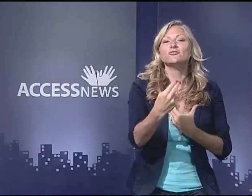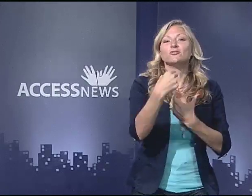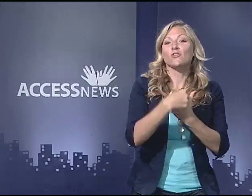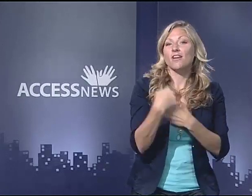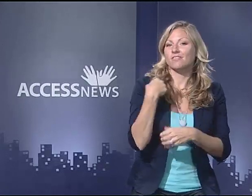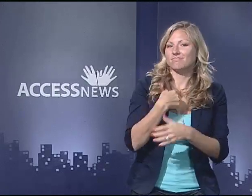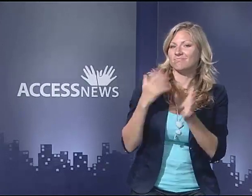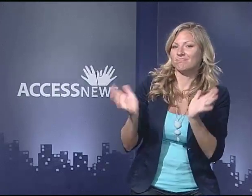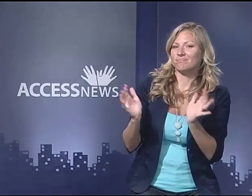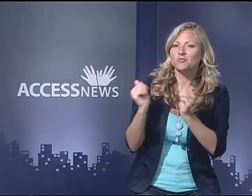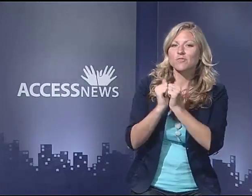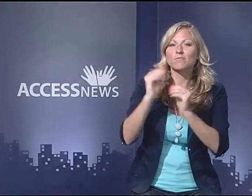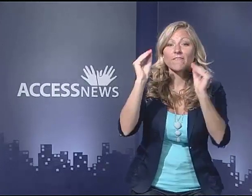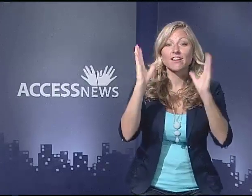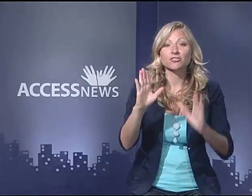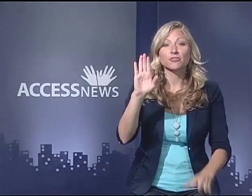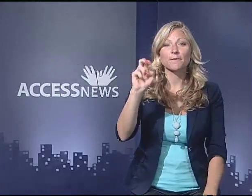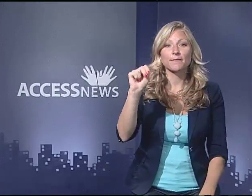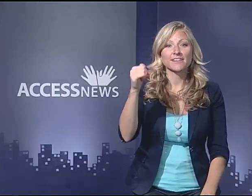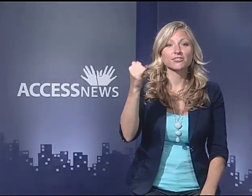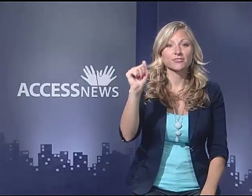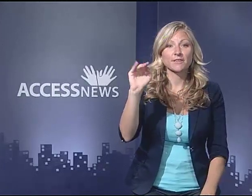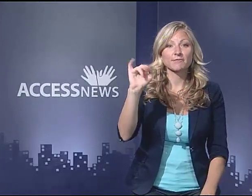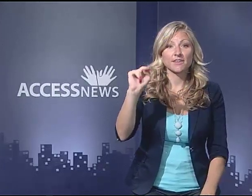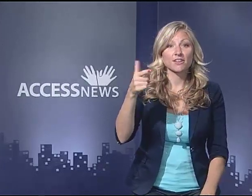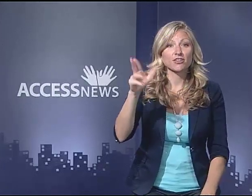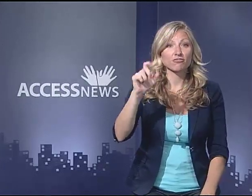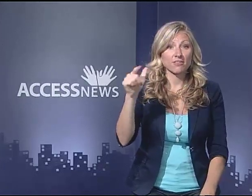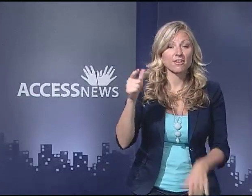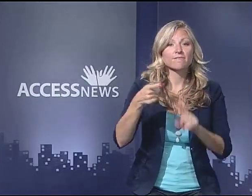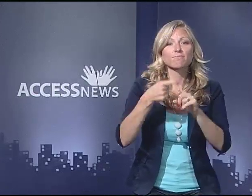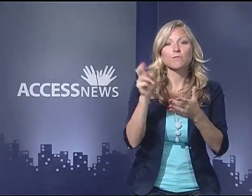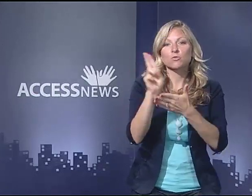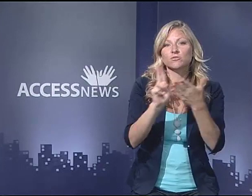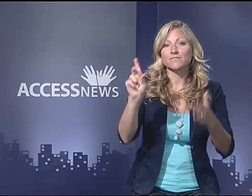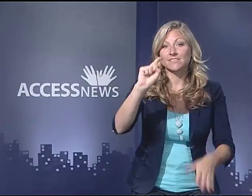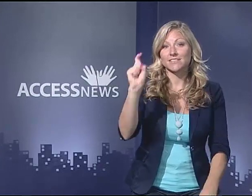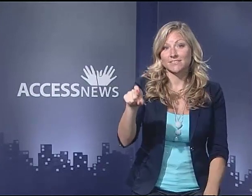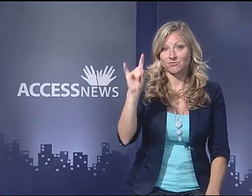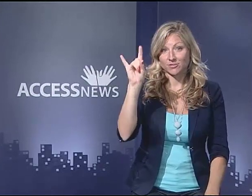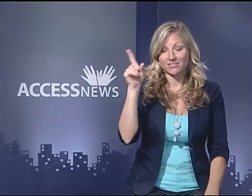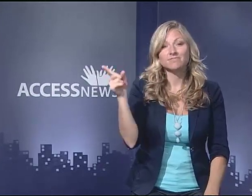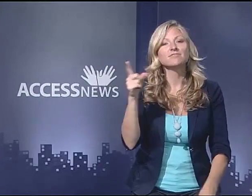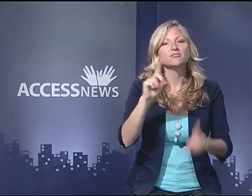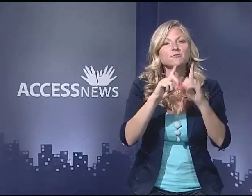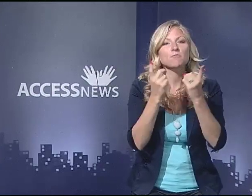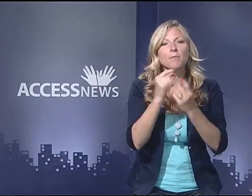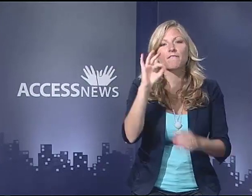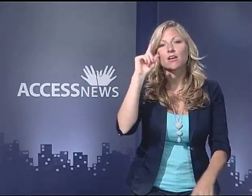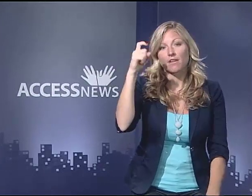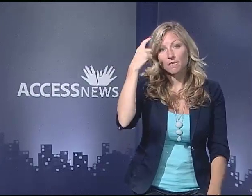Join us as we talk to Professor Benjamin Gregg from the University of Texas, Department of Government.